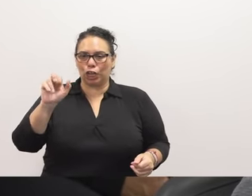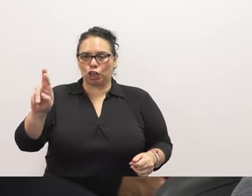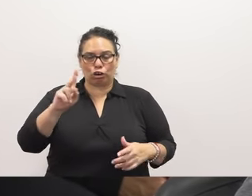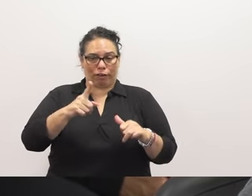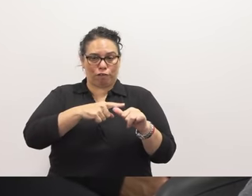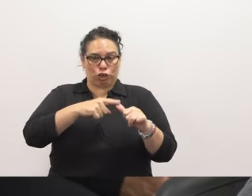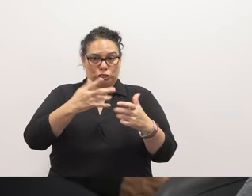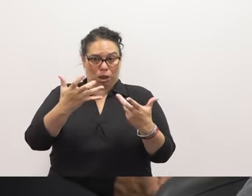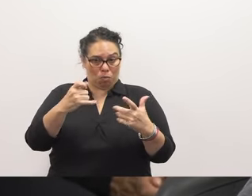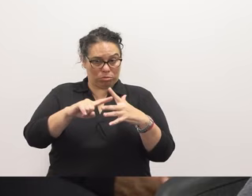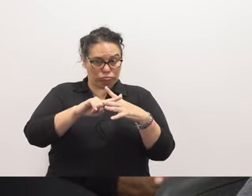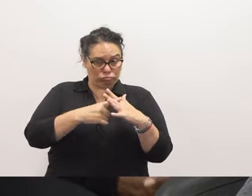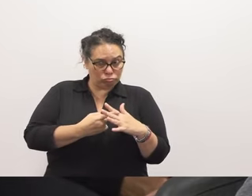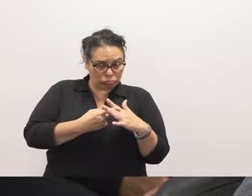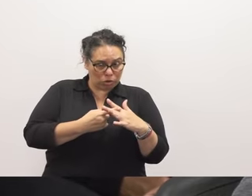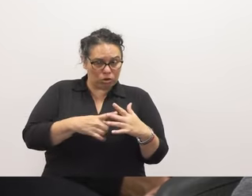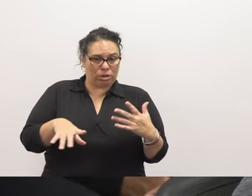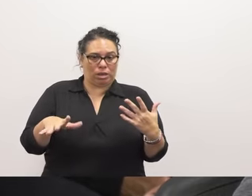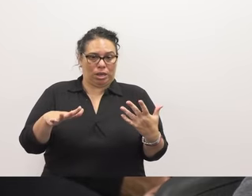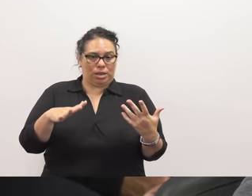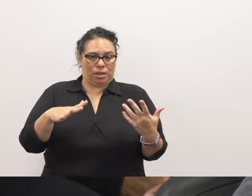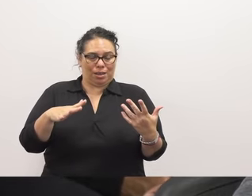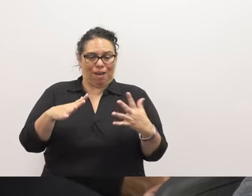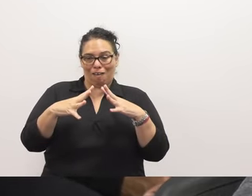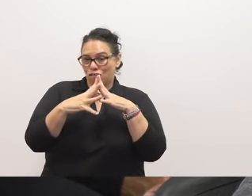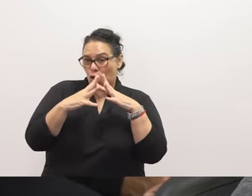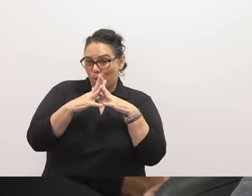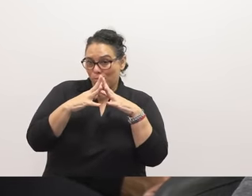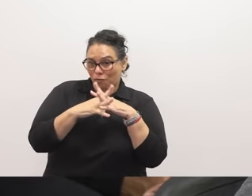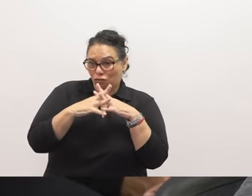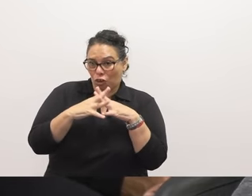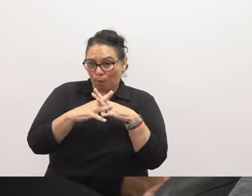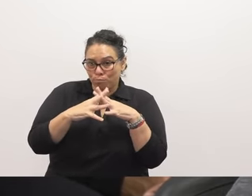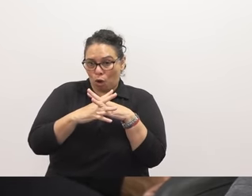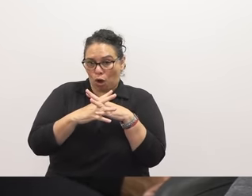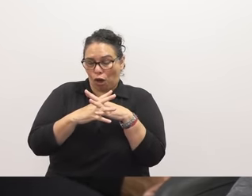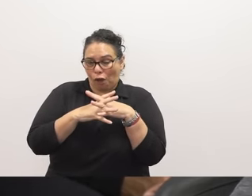my football like that already during the summer.